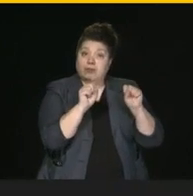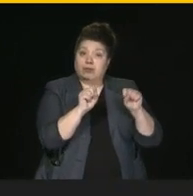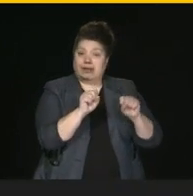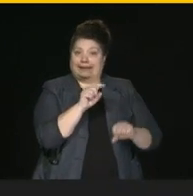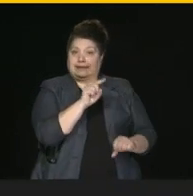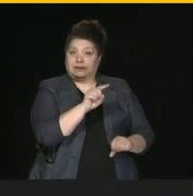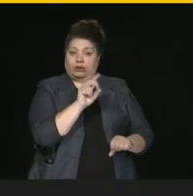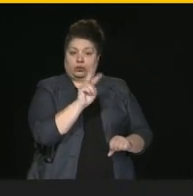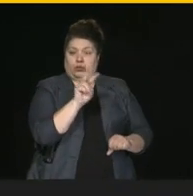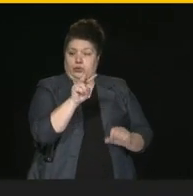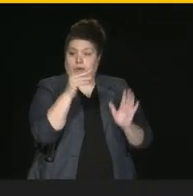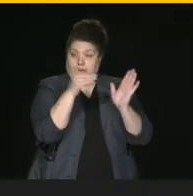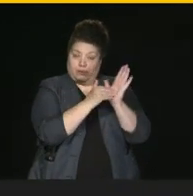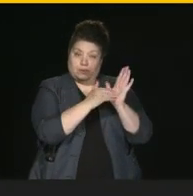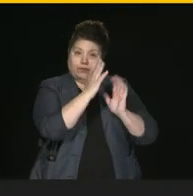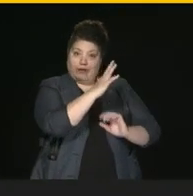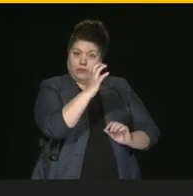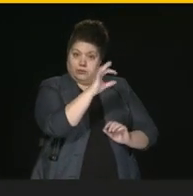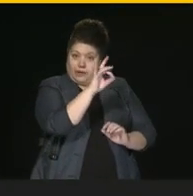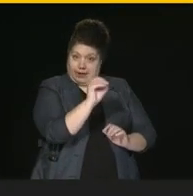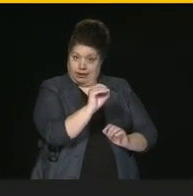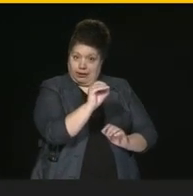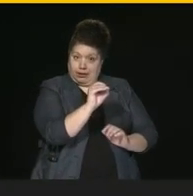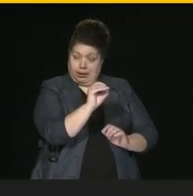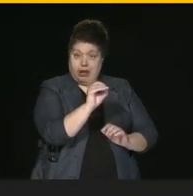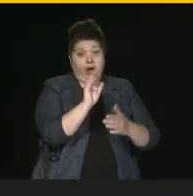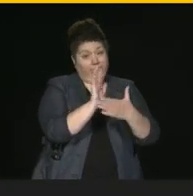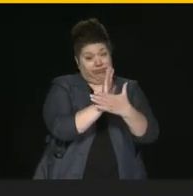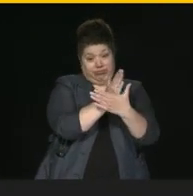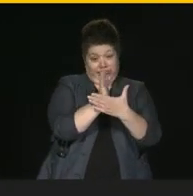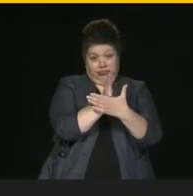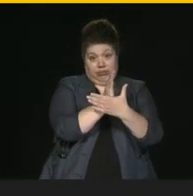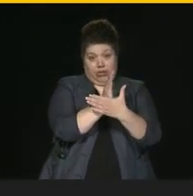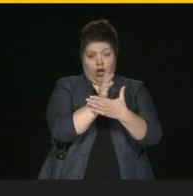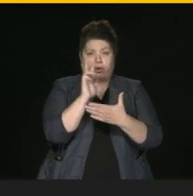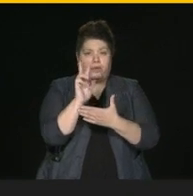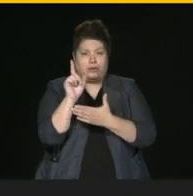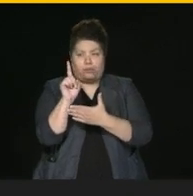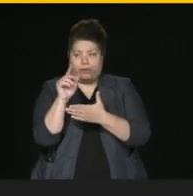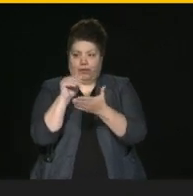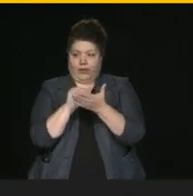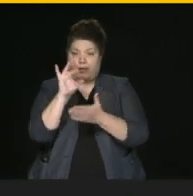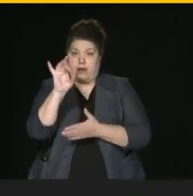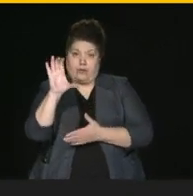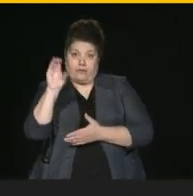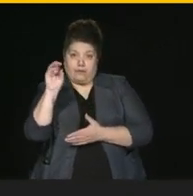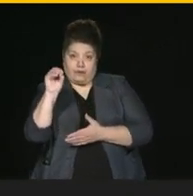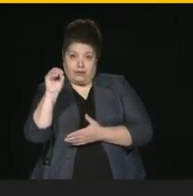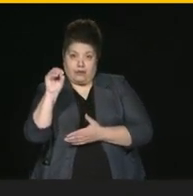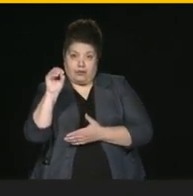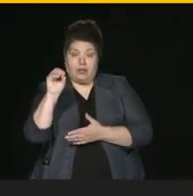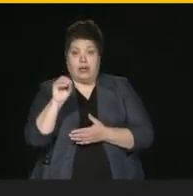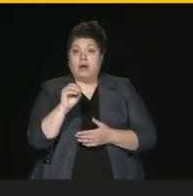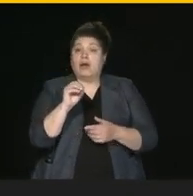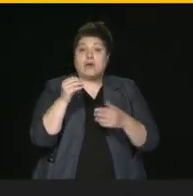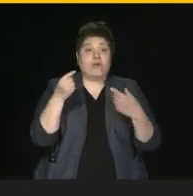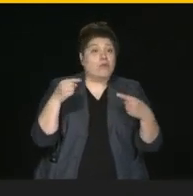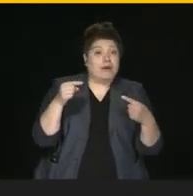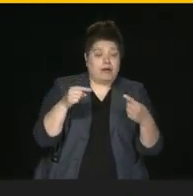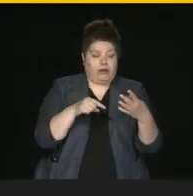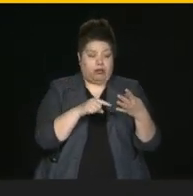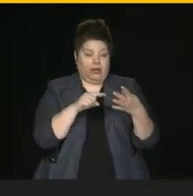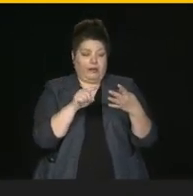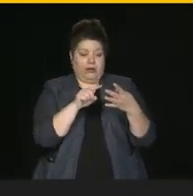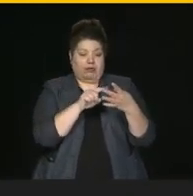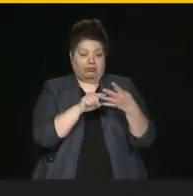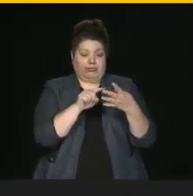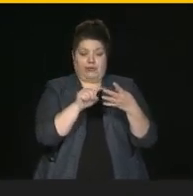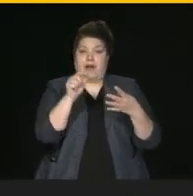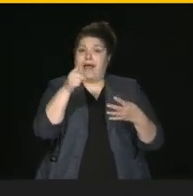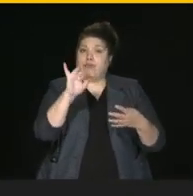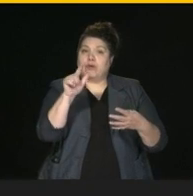WILL SEE ABOUT 22,580 TO ABOUT